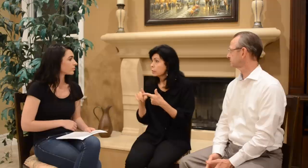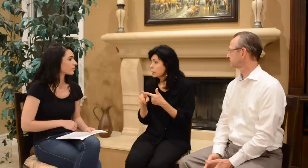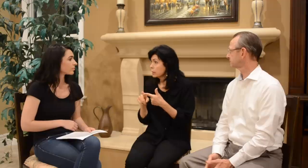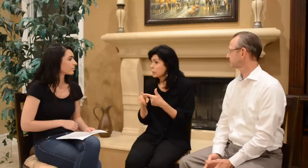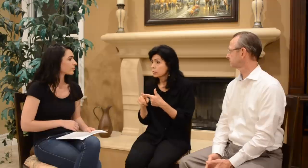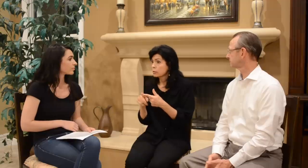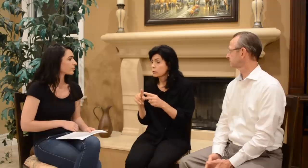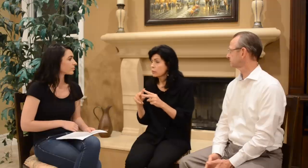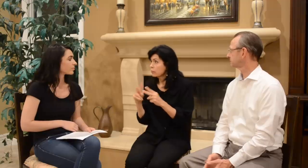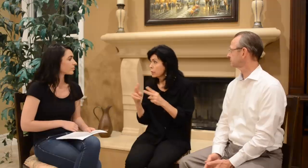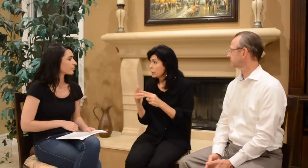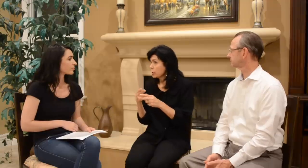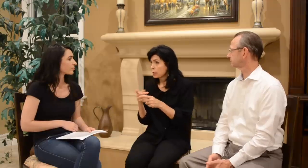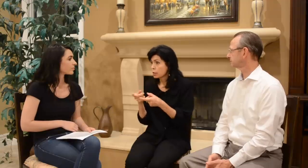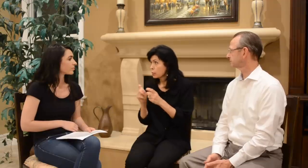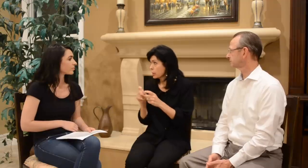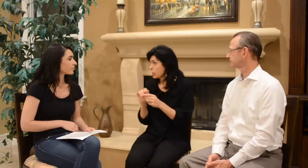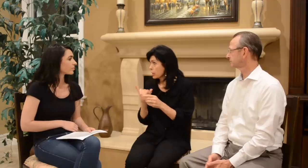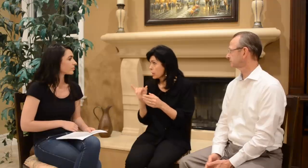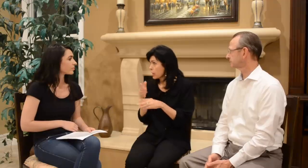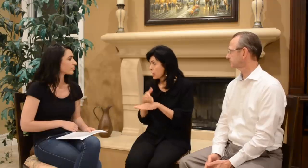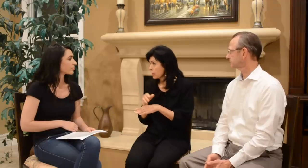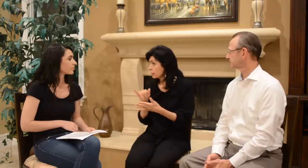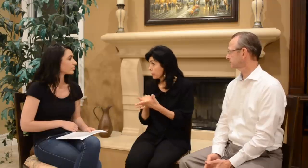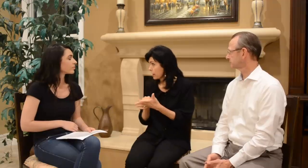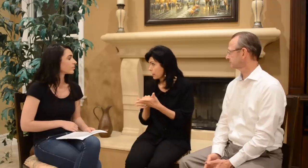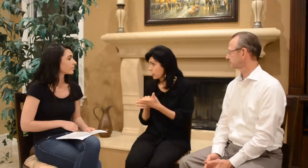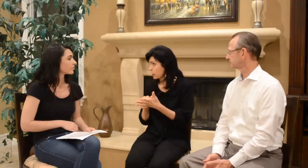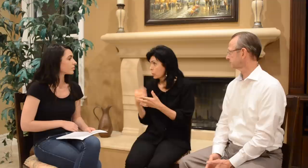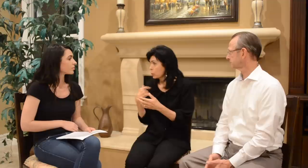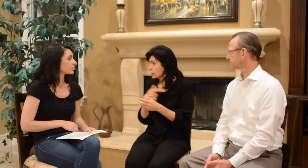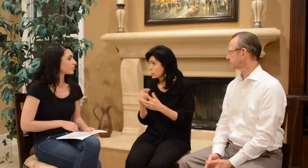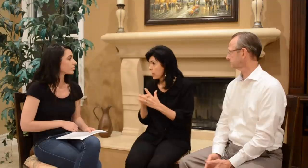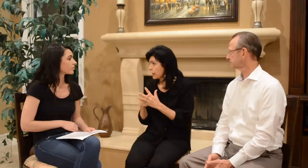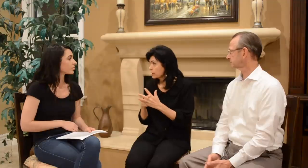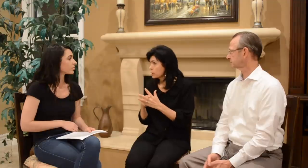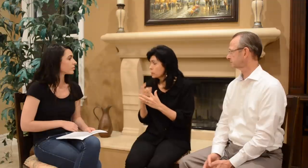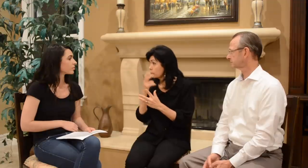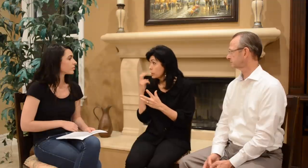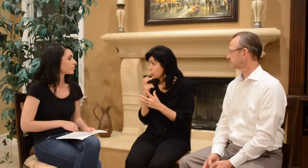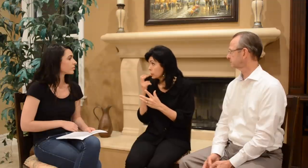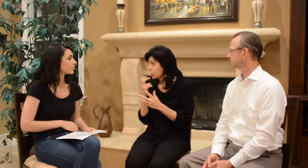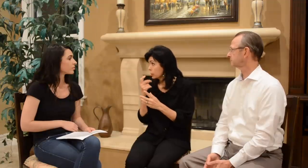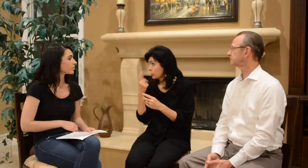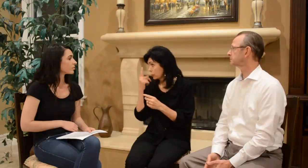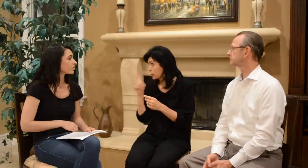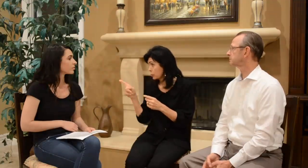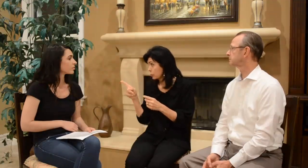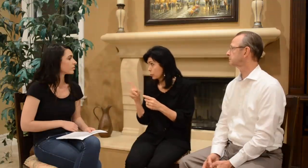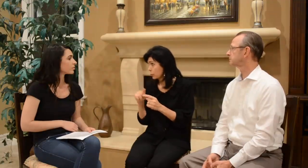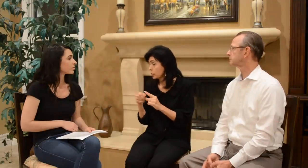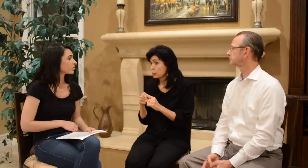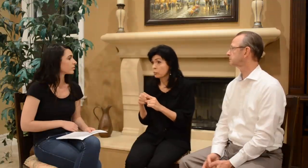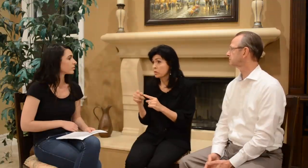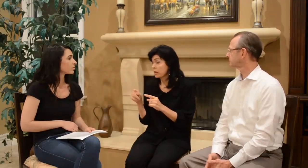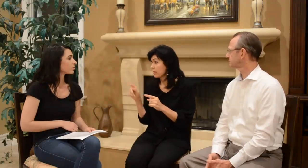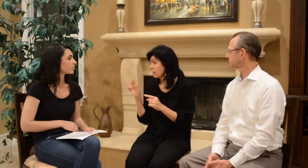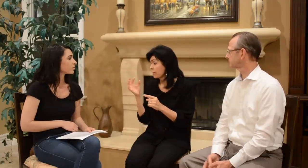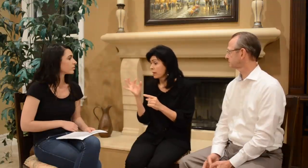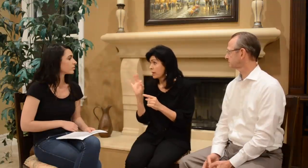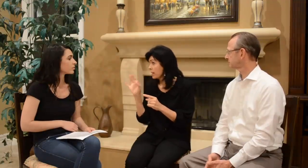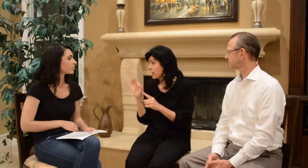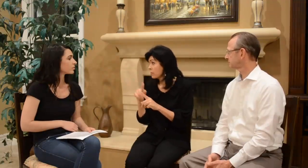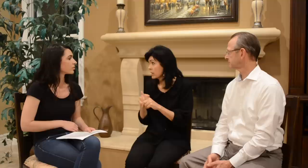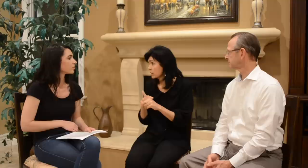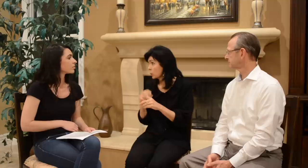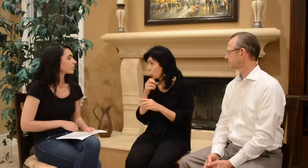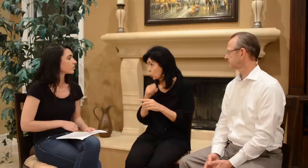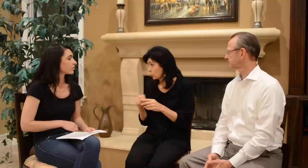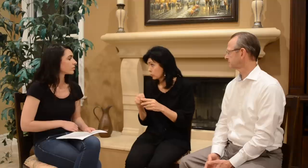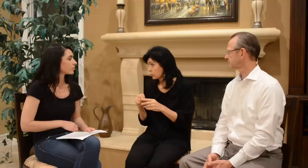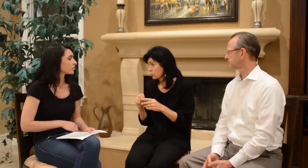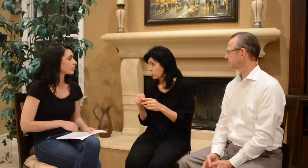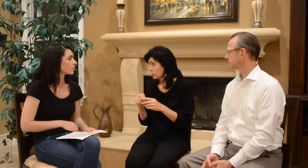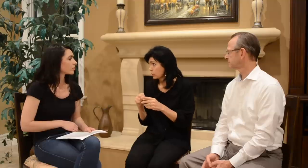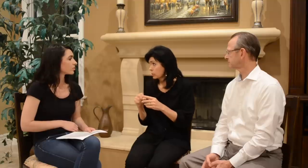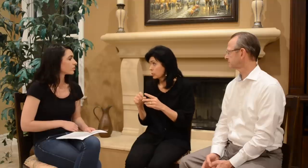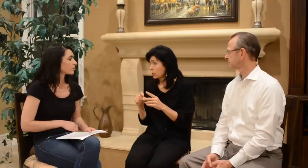then very quick after that we started speech for you when you were like 9 months old.